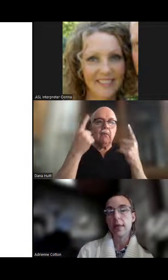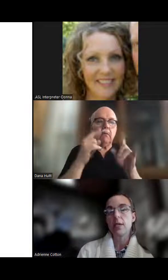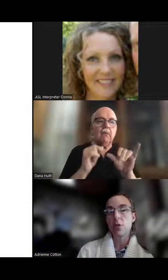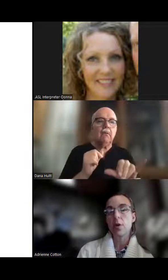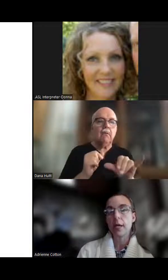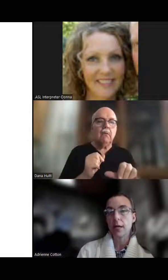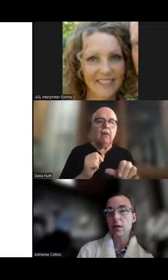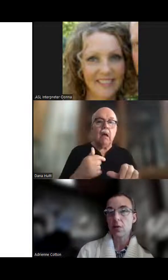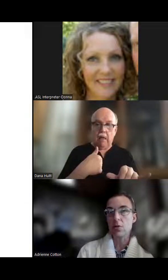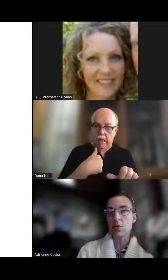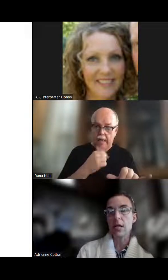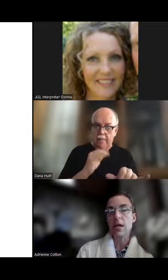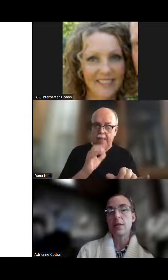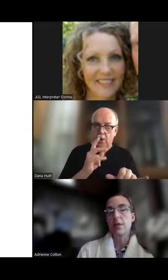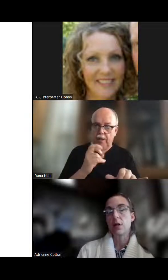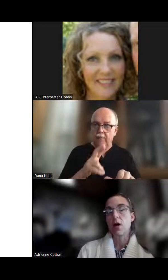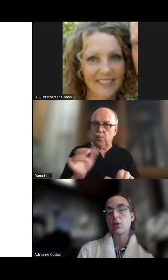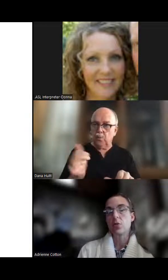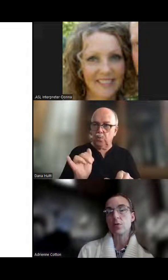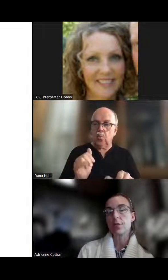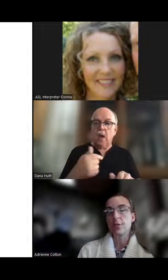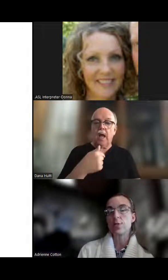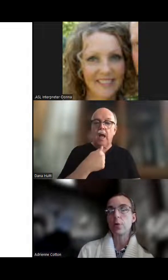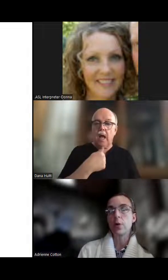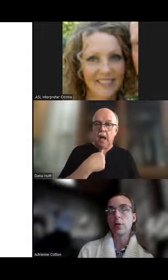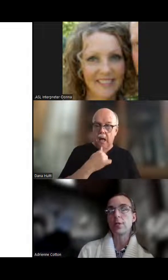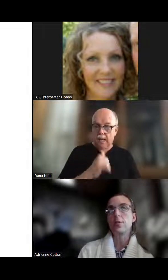only jobs where you know that when you go to work every single day, you're making